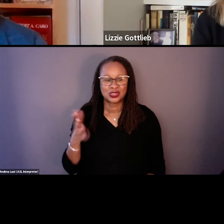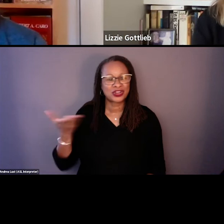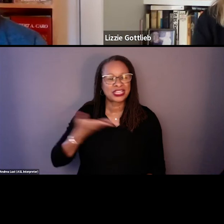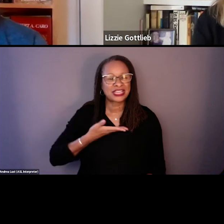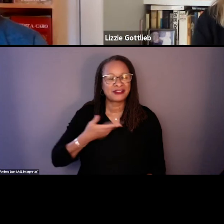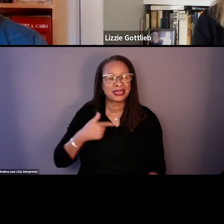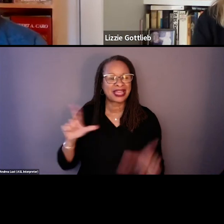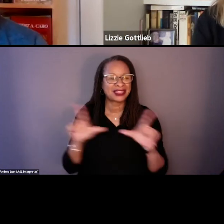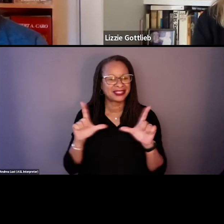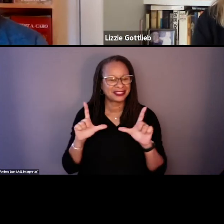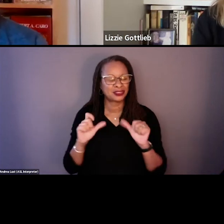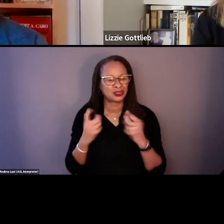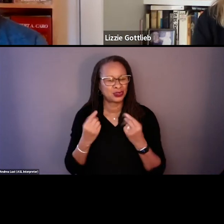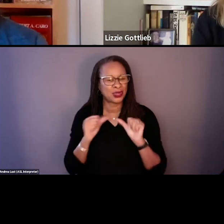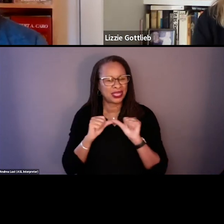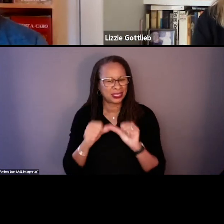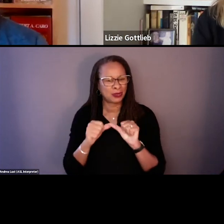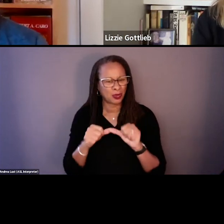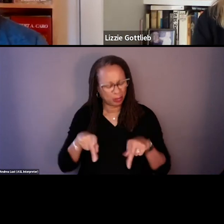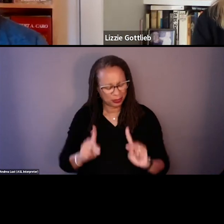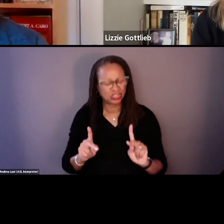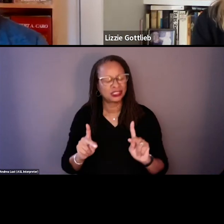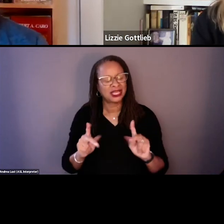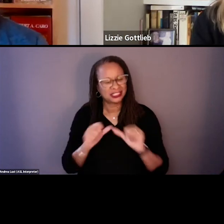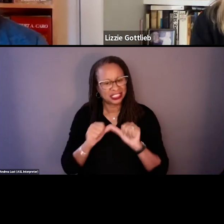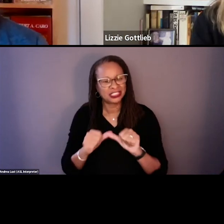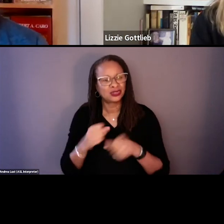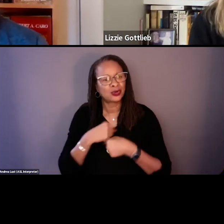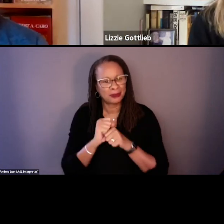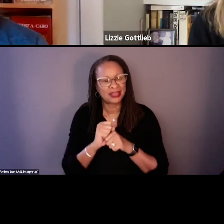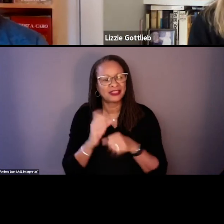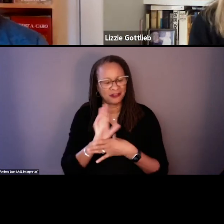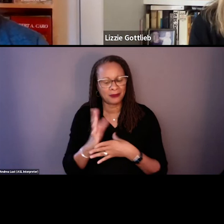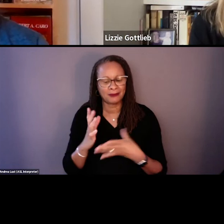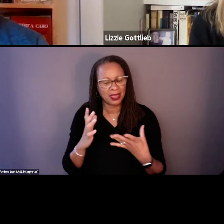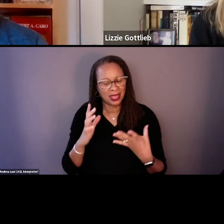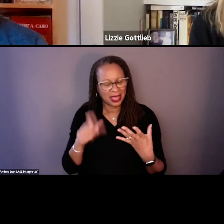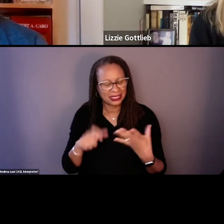Oh, my dad watched it. He had two tiny comments of things that I can't remember now what they were,